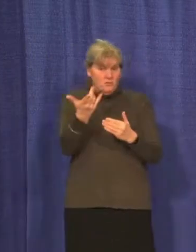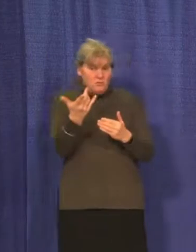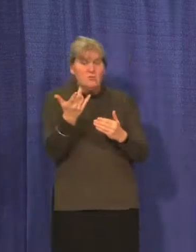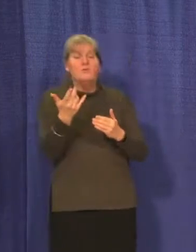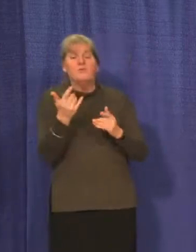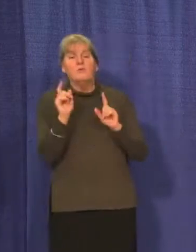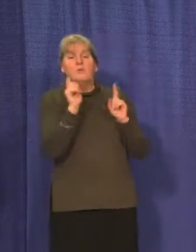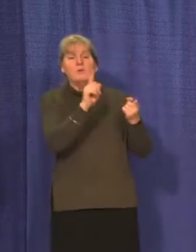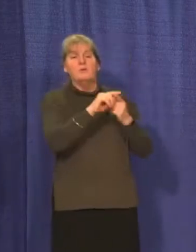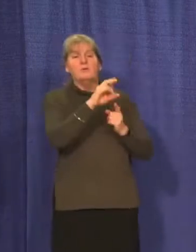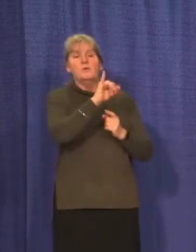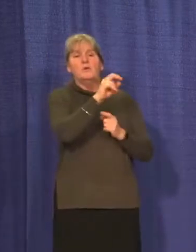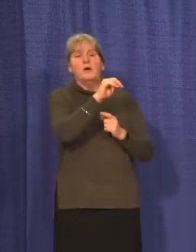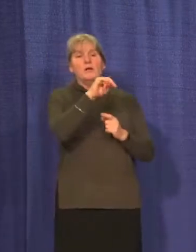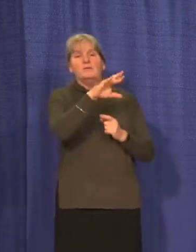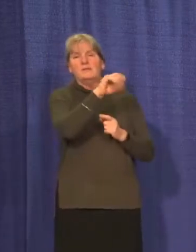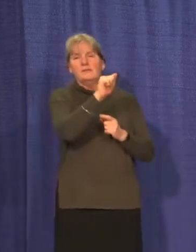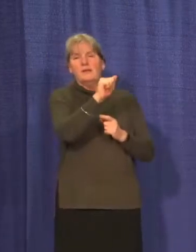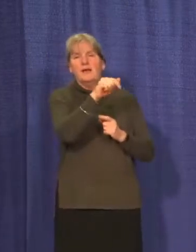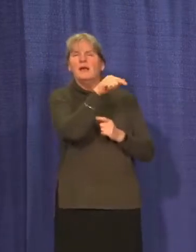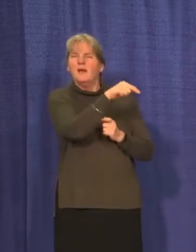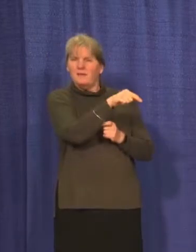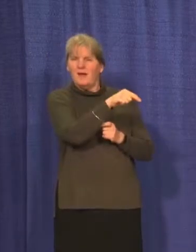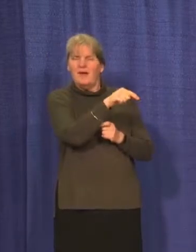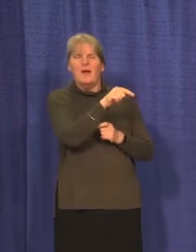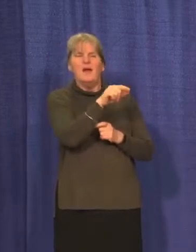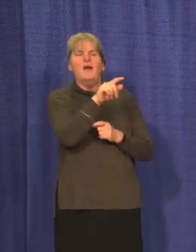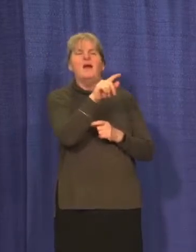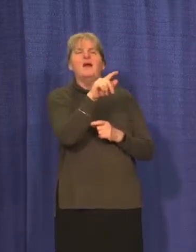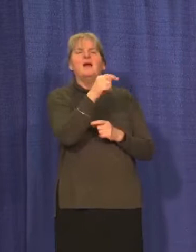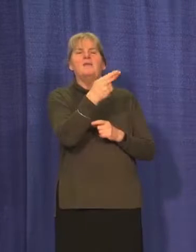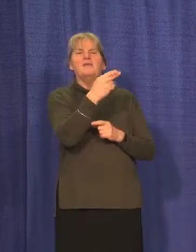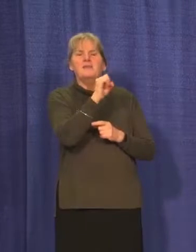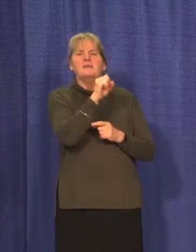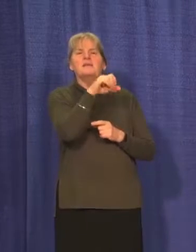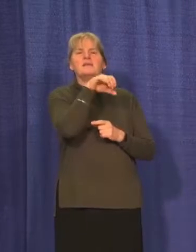vaccine, please visit Yukon.ca